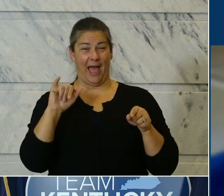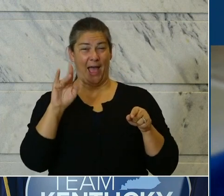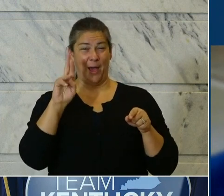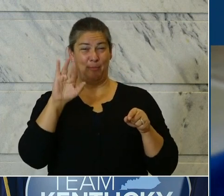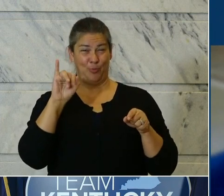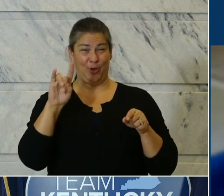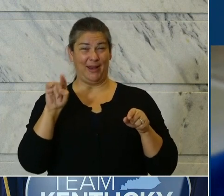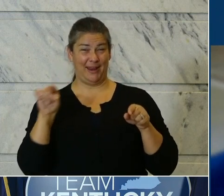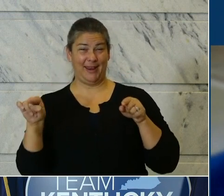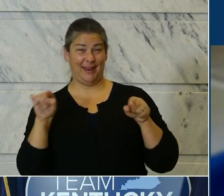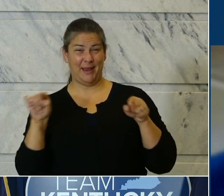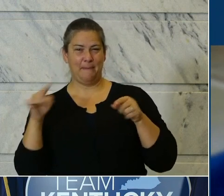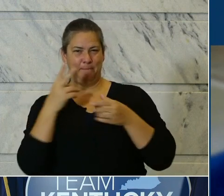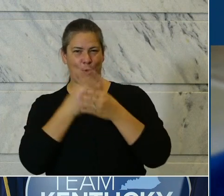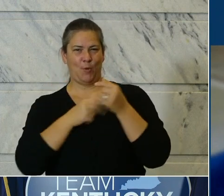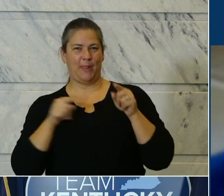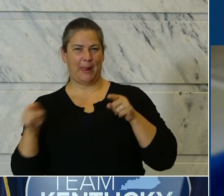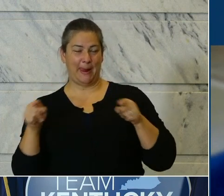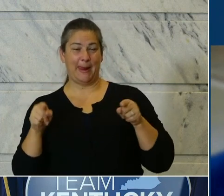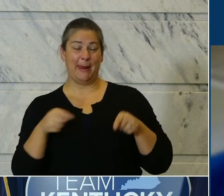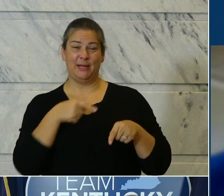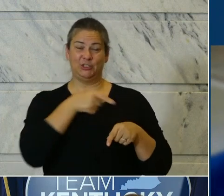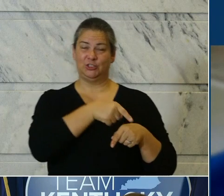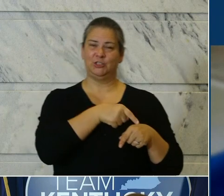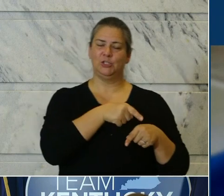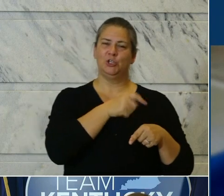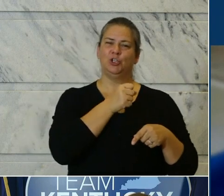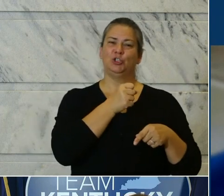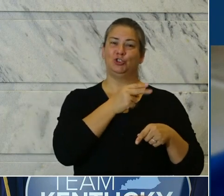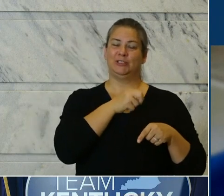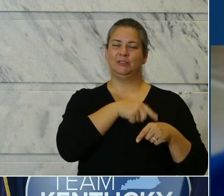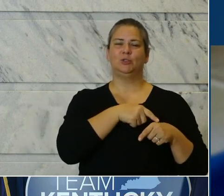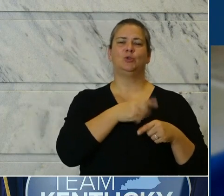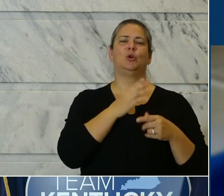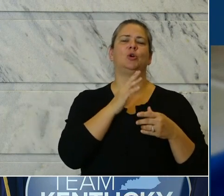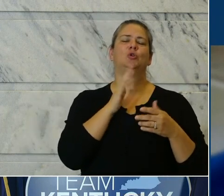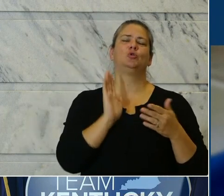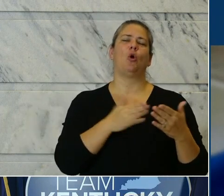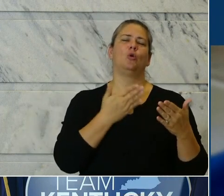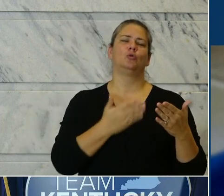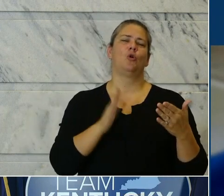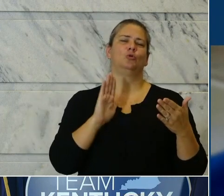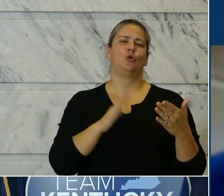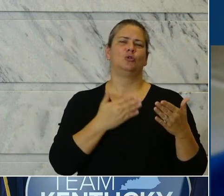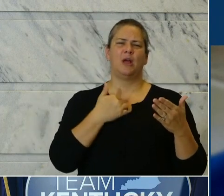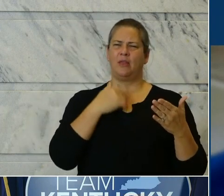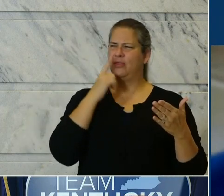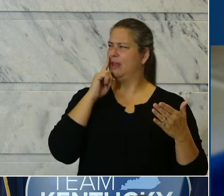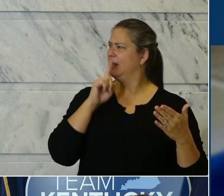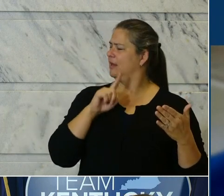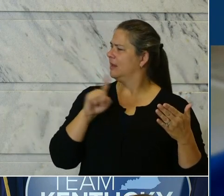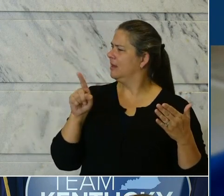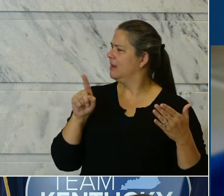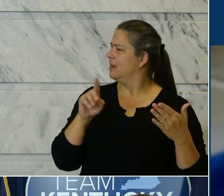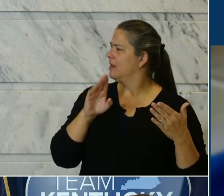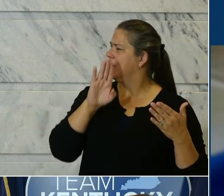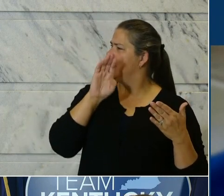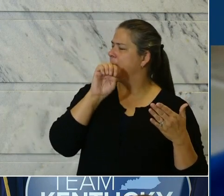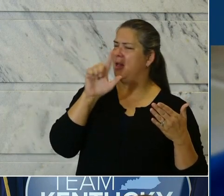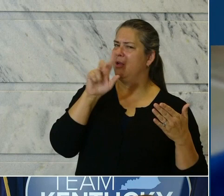MODEL BUT NOTICE EVERYBODY- WHERE IN THAT MASK SHE STARTS WITH THE SHORT SONG SHE'S A COMMUNITY BUILDER AND SHE CAN